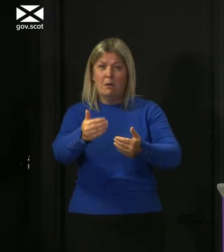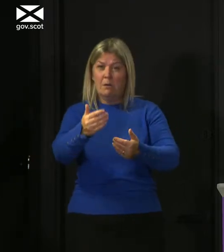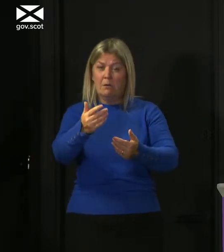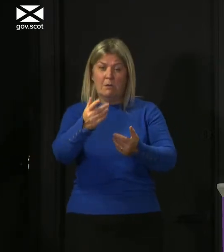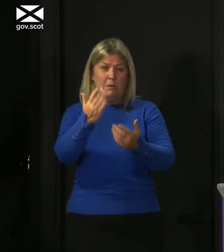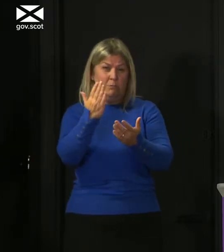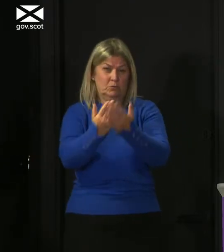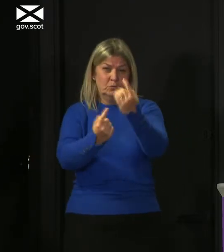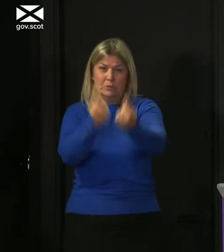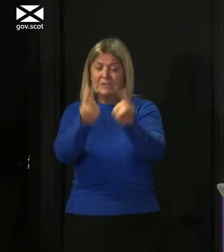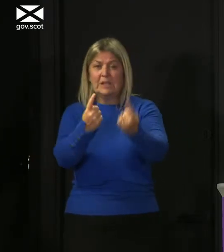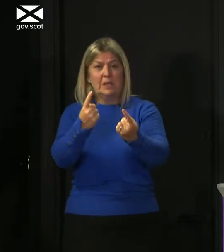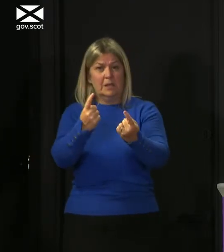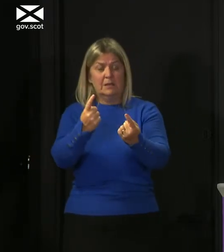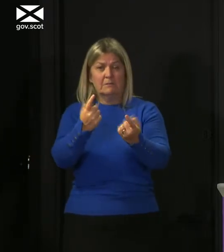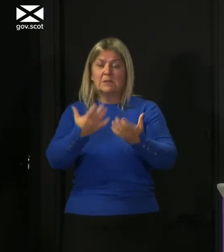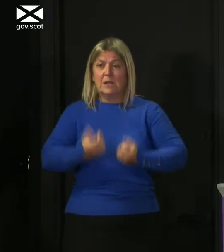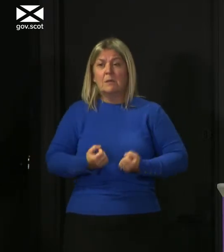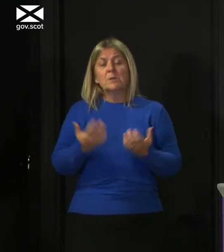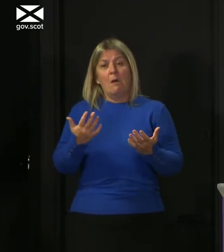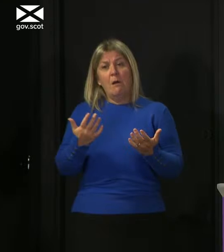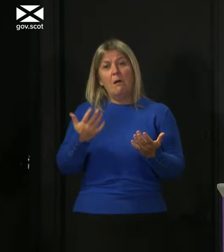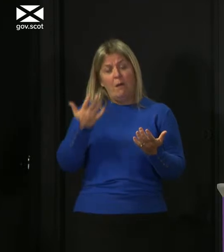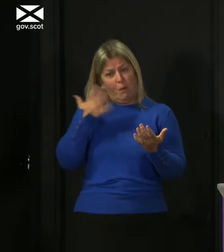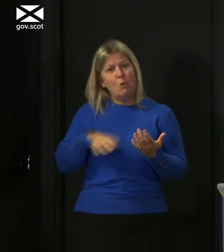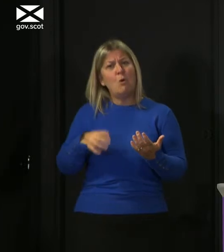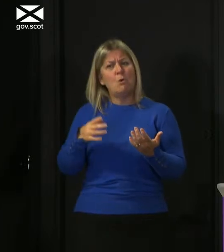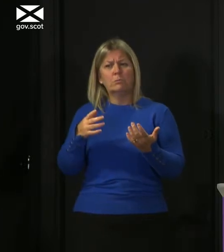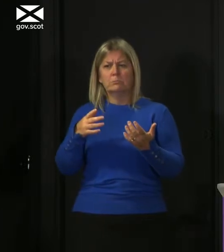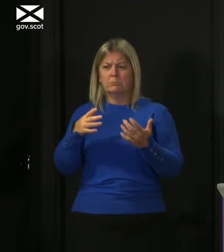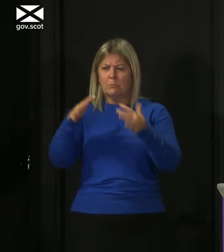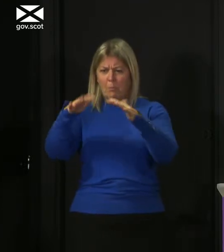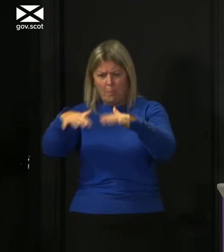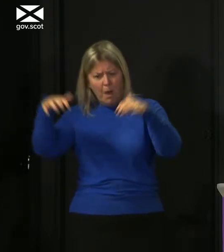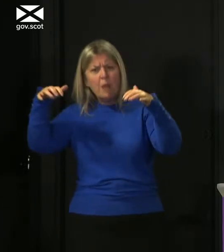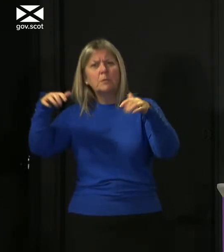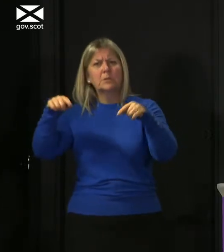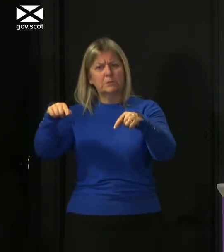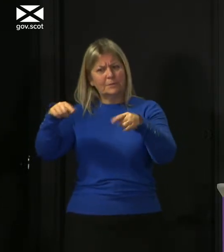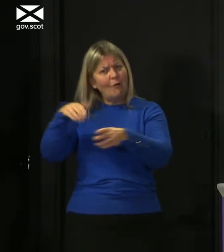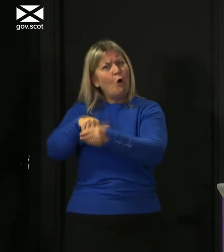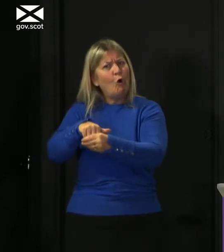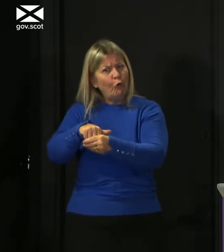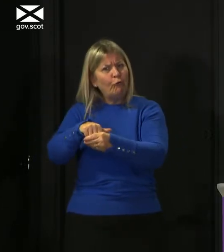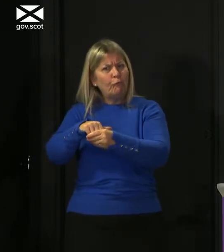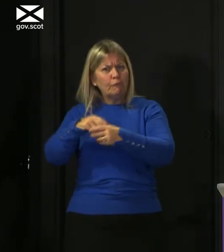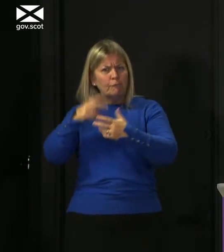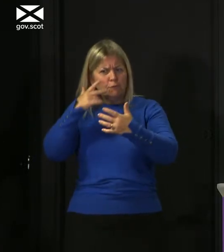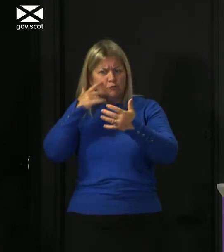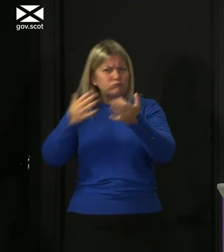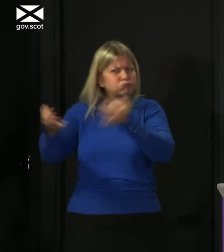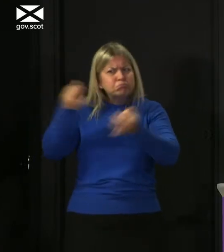a greater degree of parliamentary involvement and scrutiny and with the caveat that governments